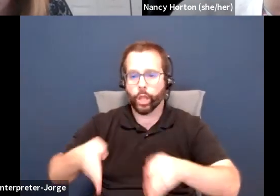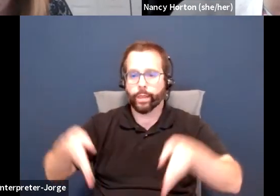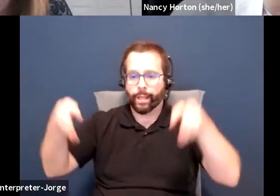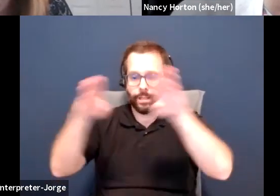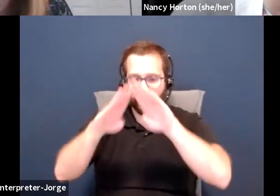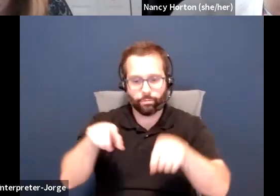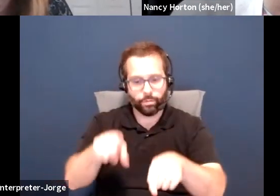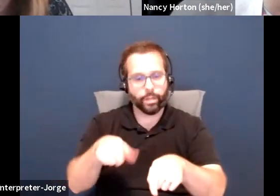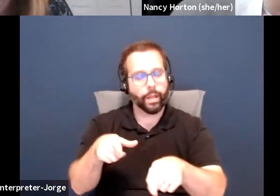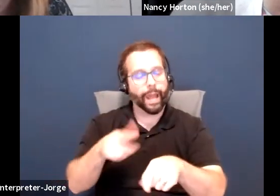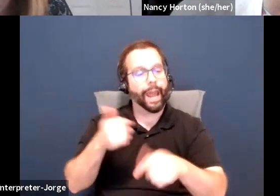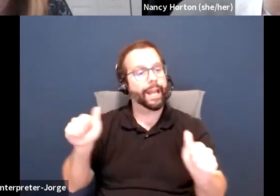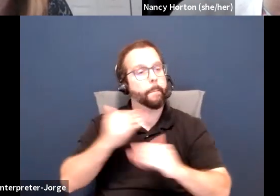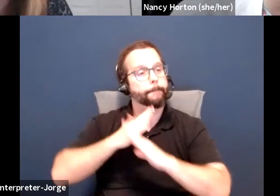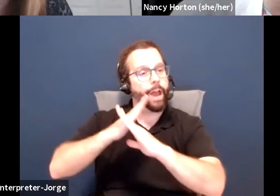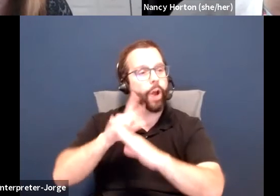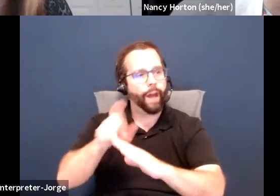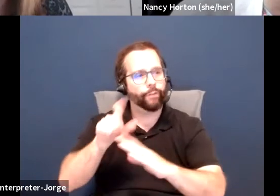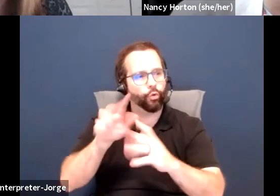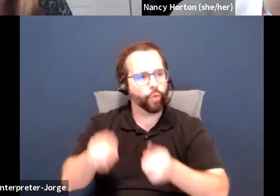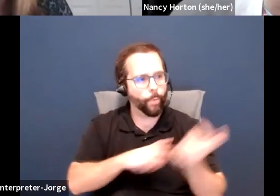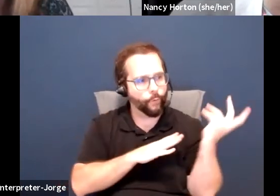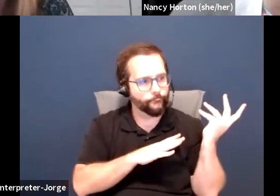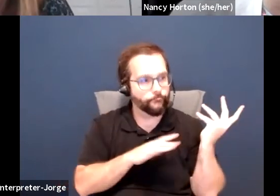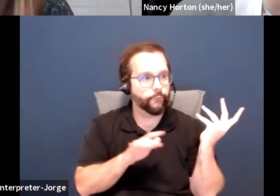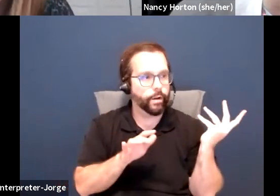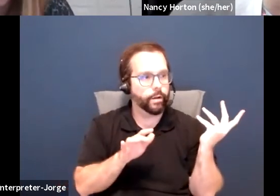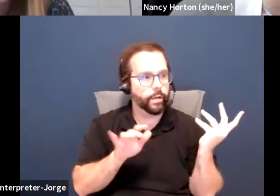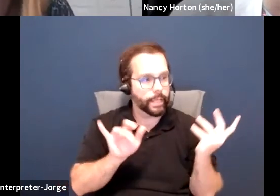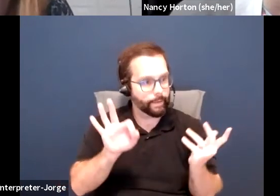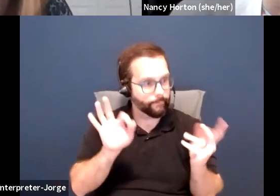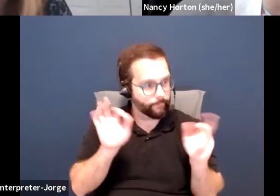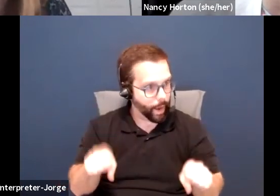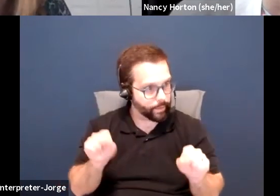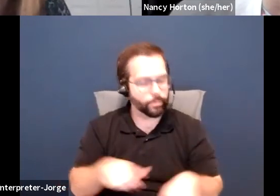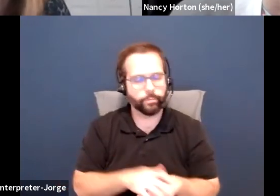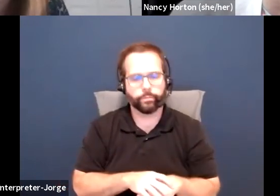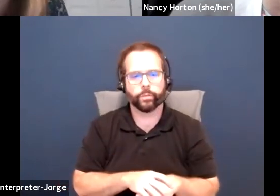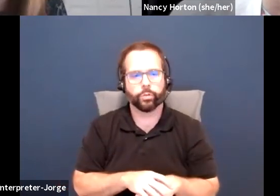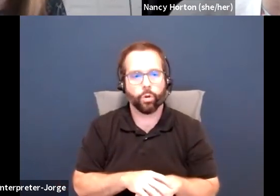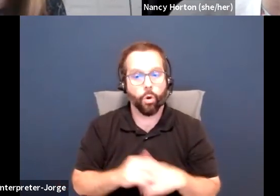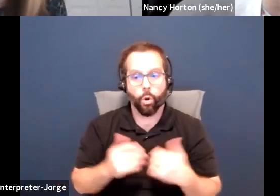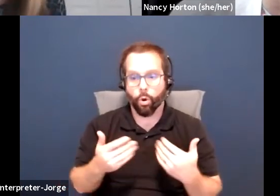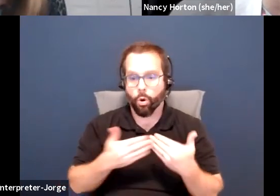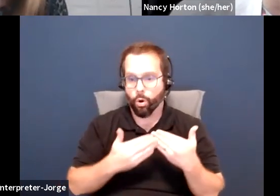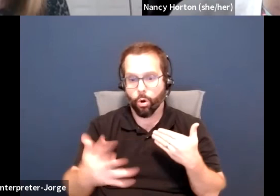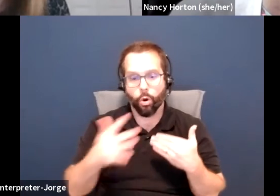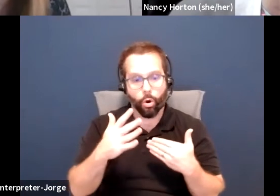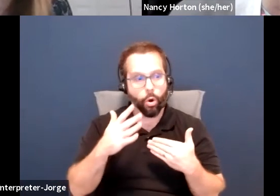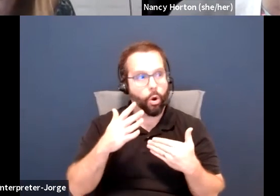the public. They have just as they do in the ADA, buildings are subject to requirements to remove barriers when